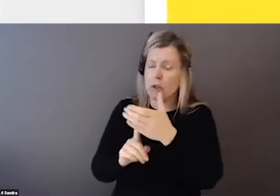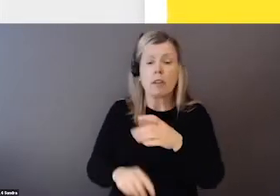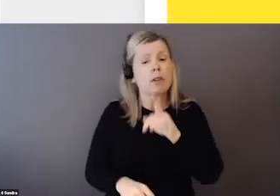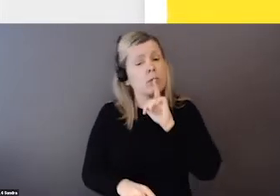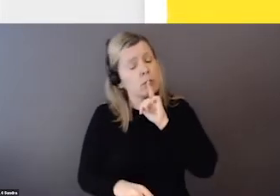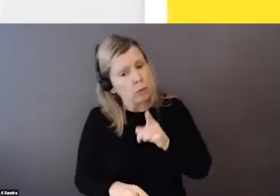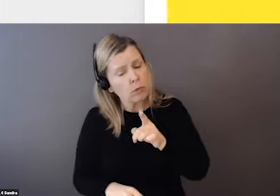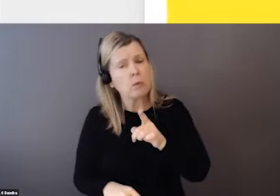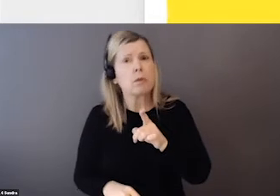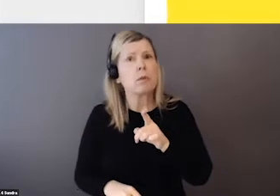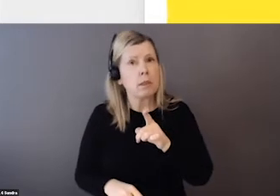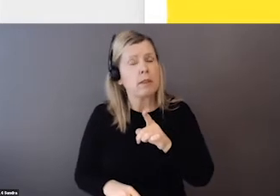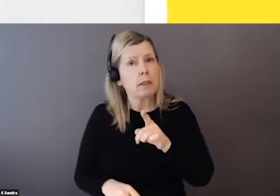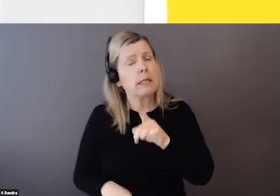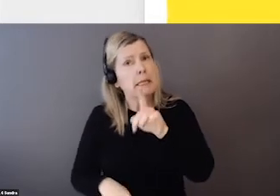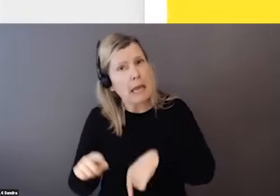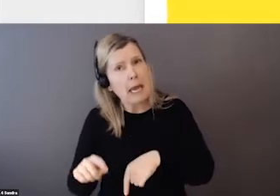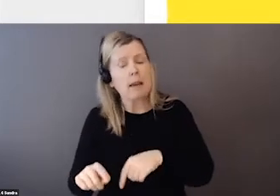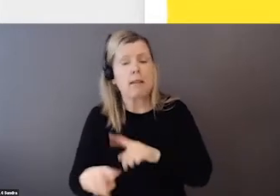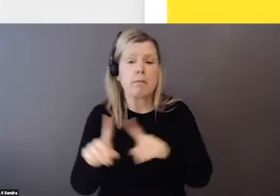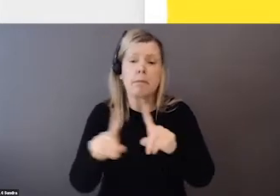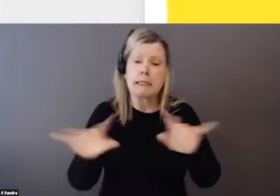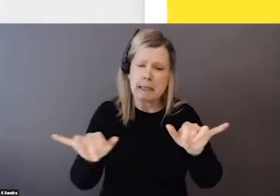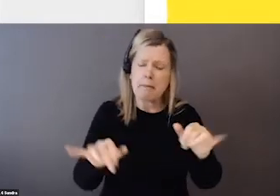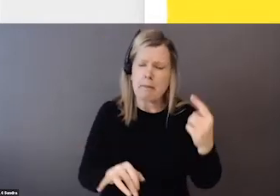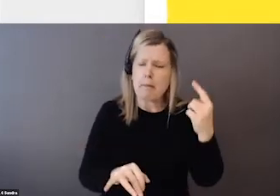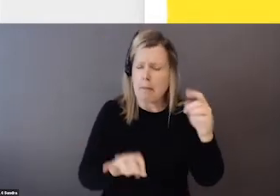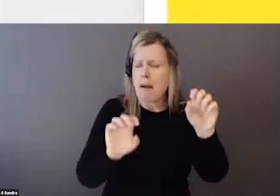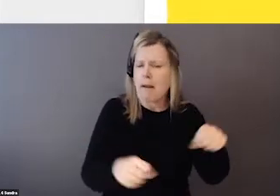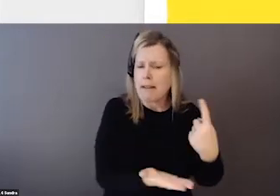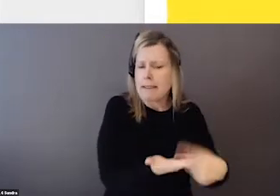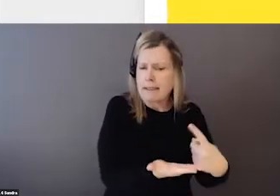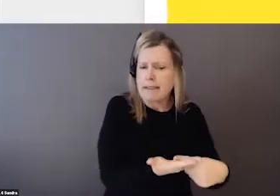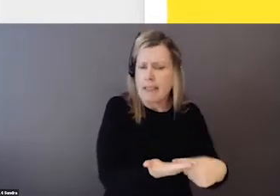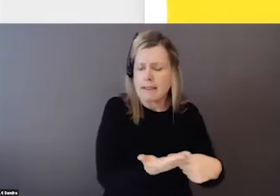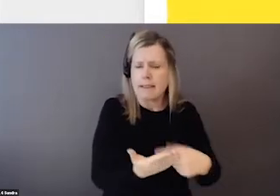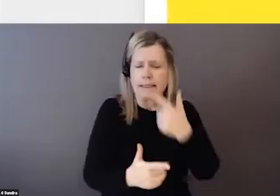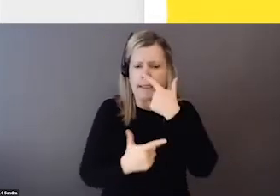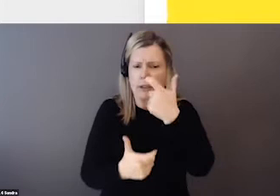I think to some degree that that's potentially debatable but it's also quite interesting how in in some ways